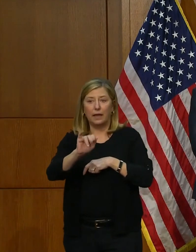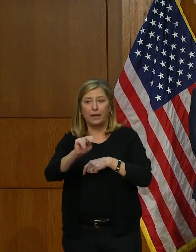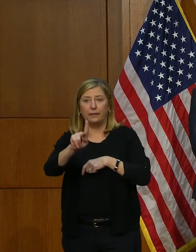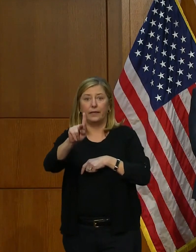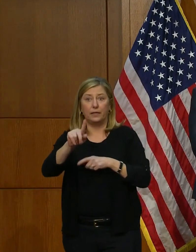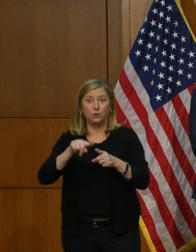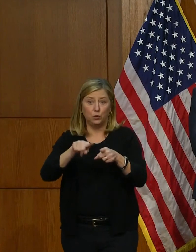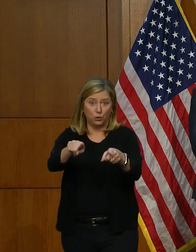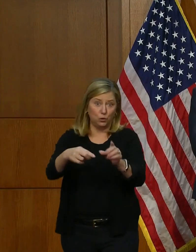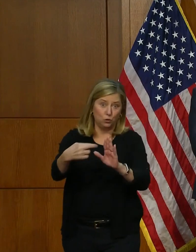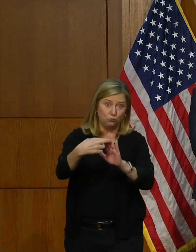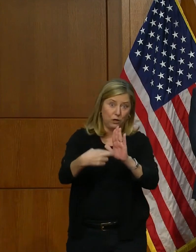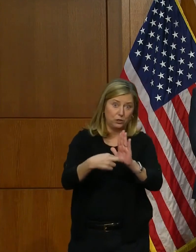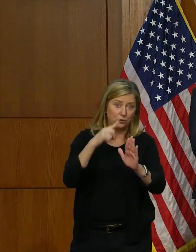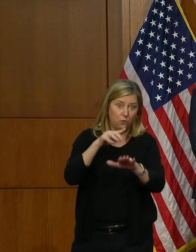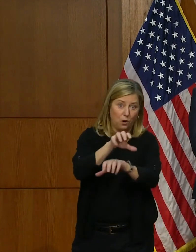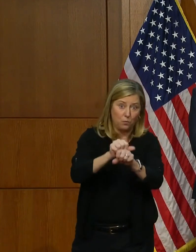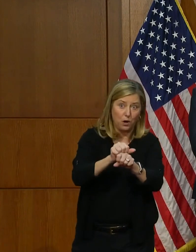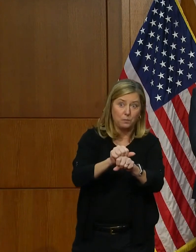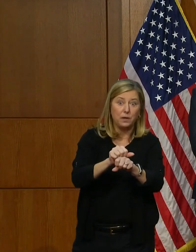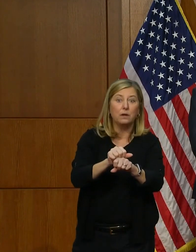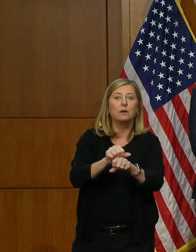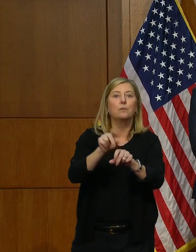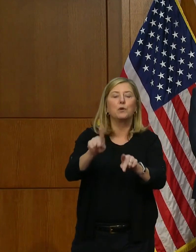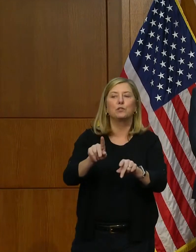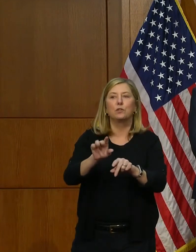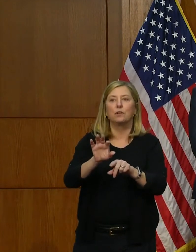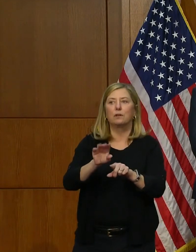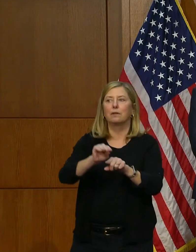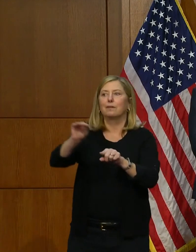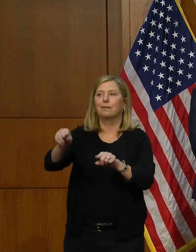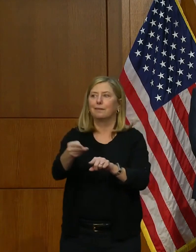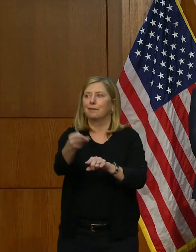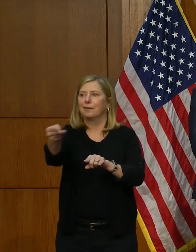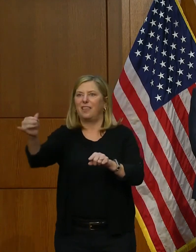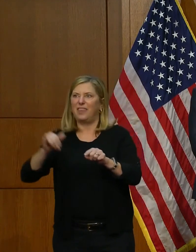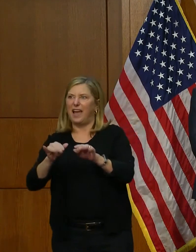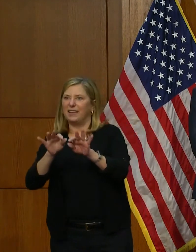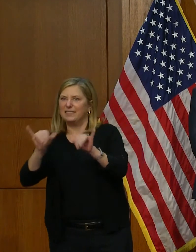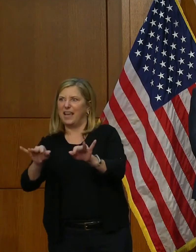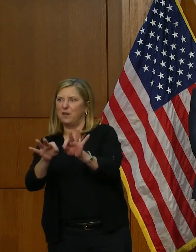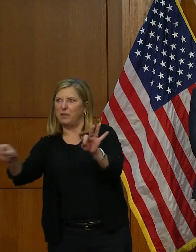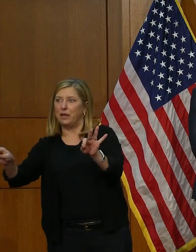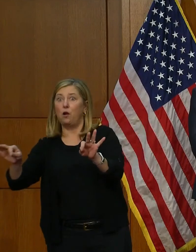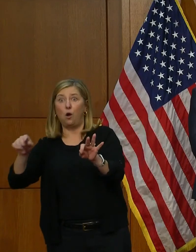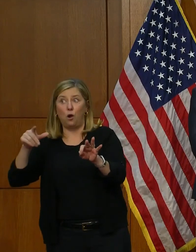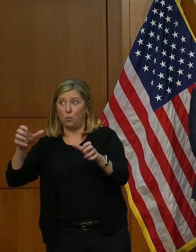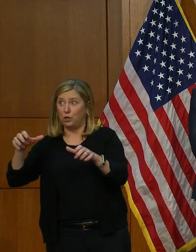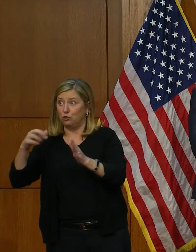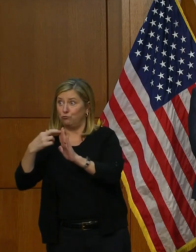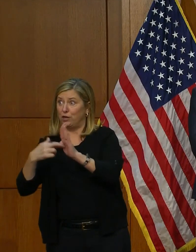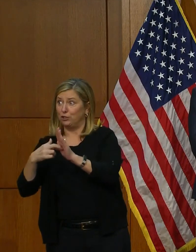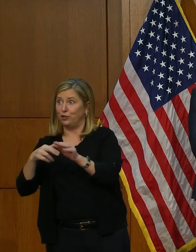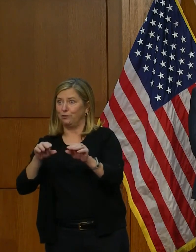REGISTER FOR AN APPOINTMENT THROUGH. THAT LINK COULD BE SHARED WITH OTHER PEOPLE WHO